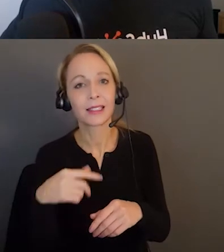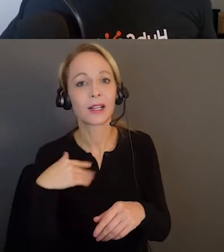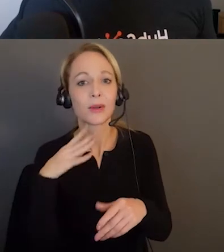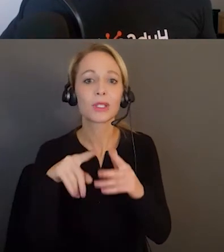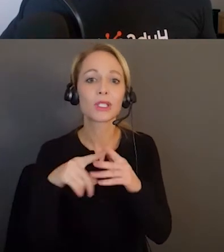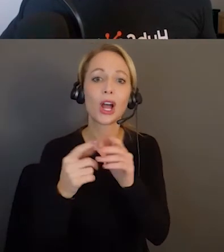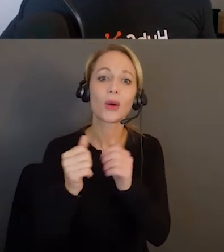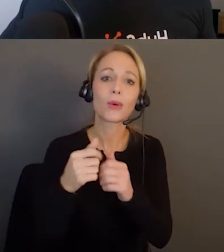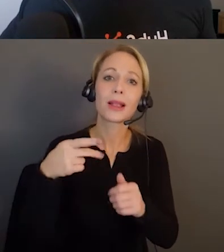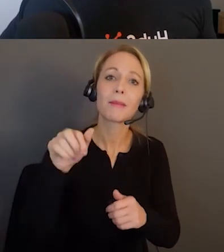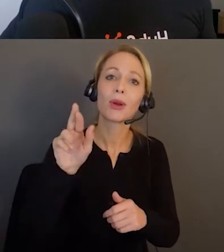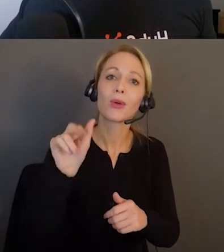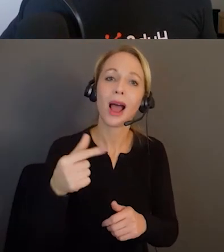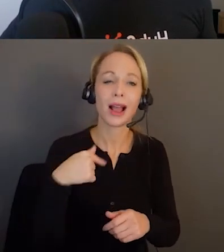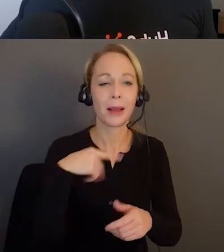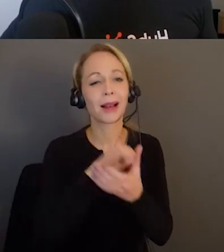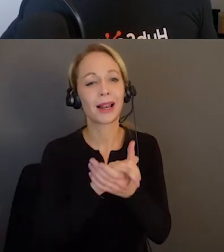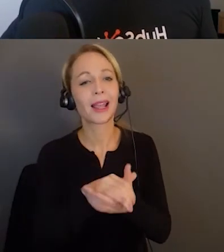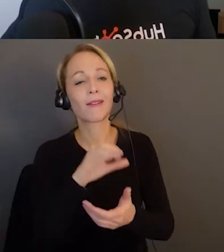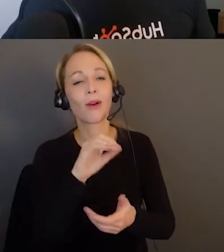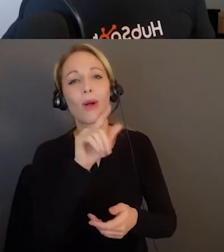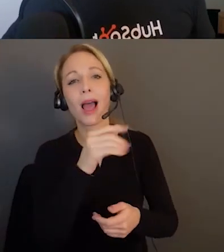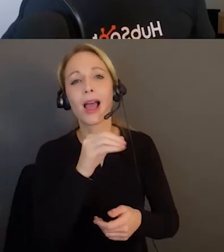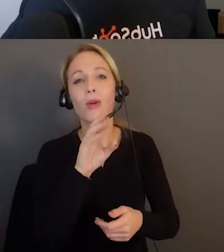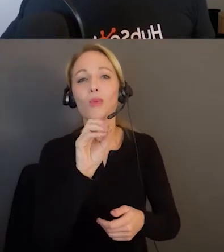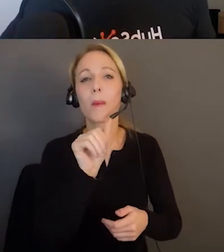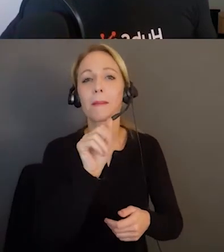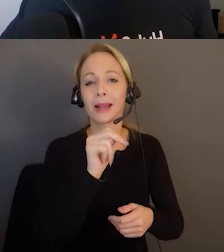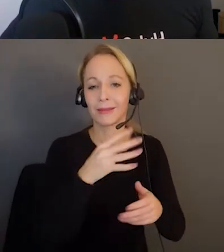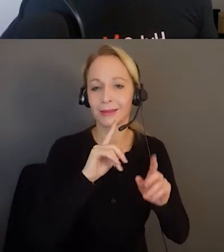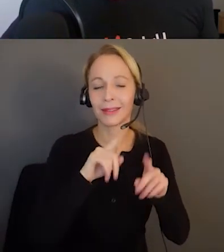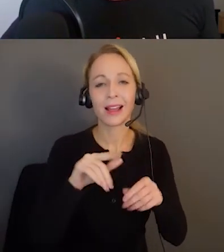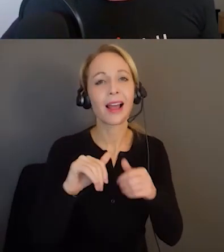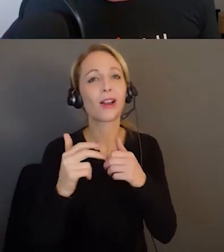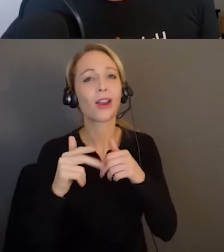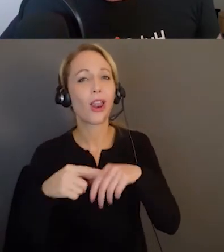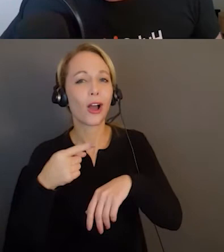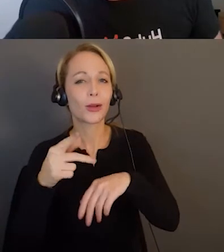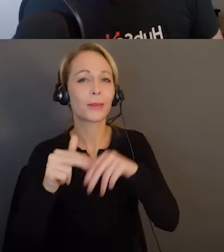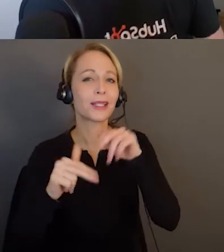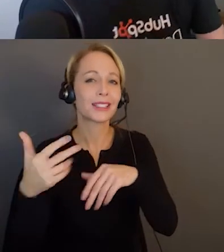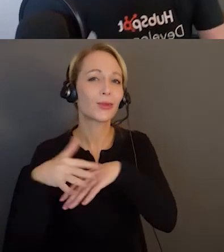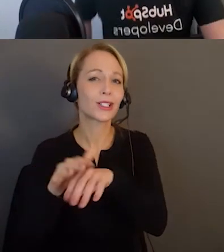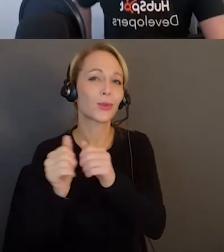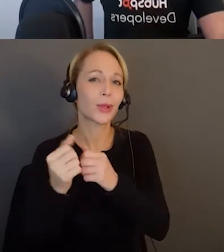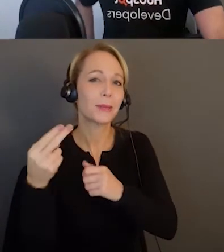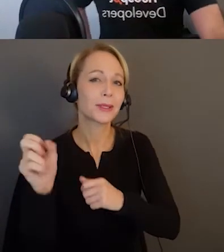QUESTION, PARAG, HOW LONG HAVE YOU BEEN BUILDING INTEGRATIONS FOR HubSpot?